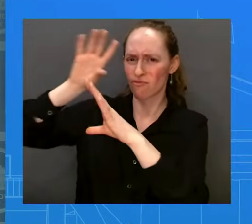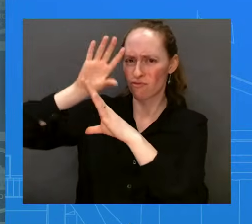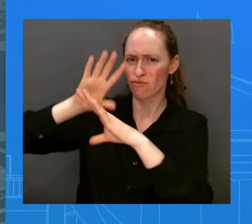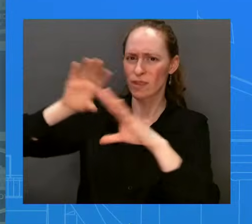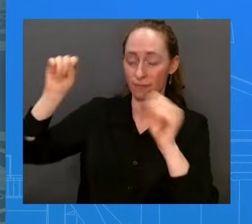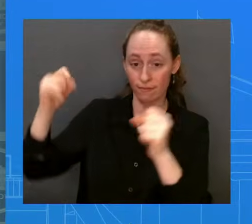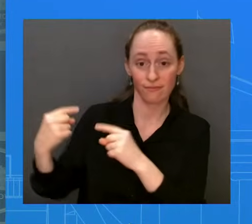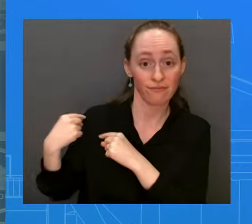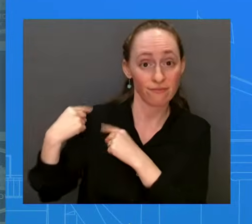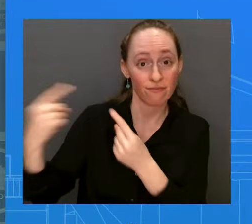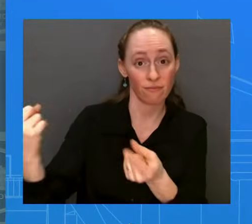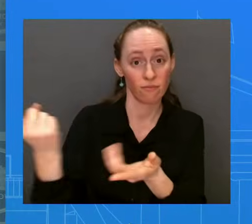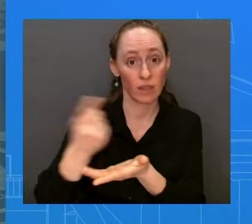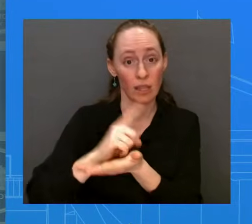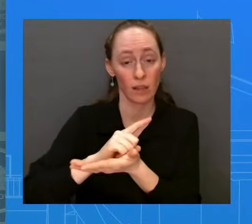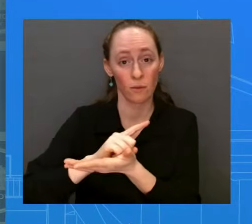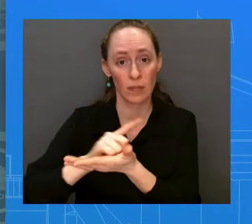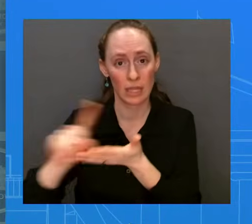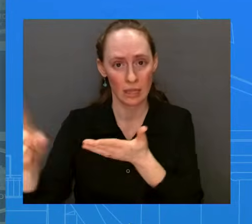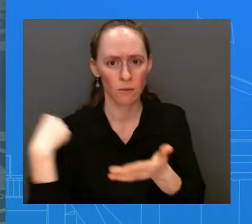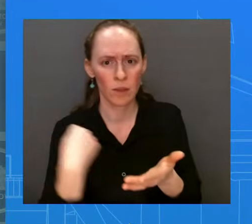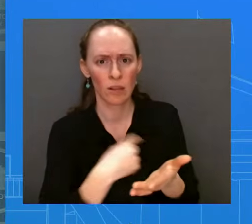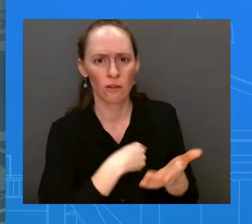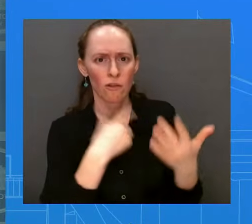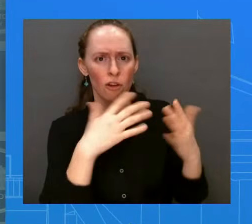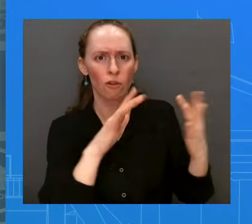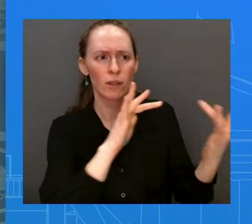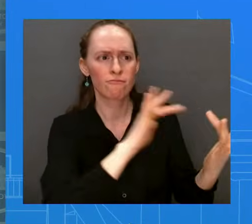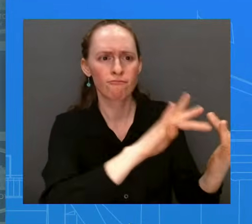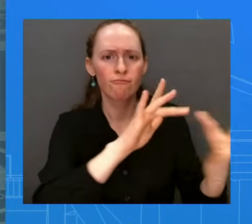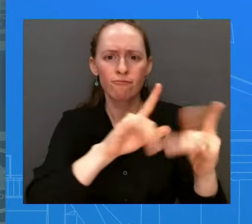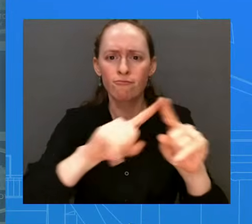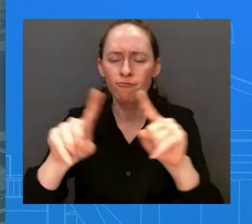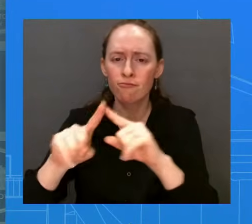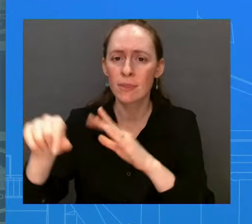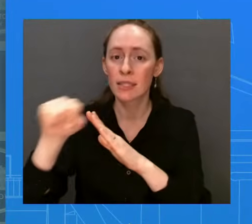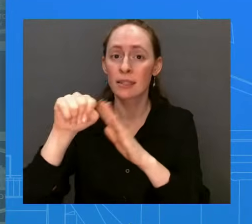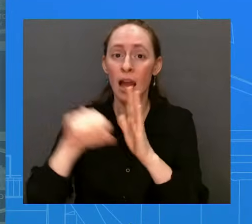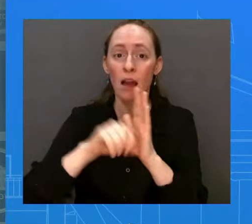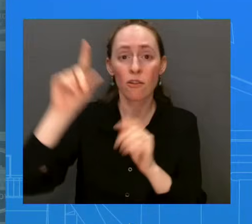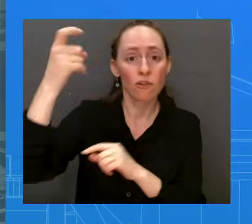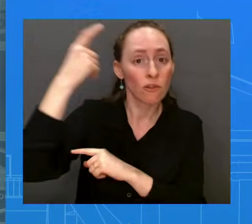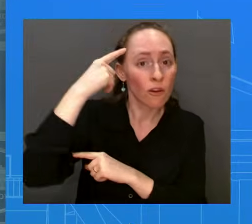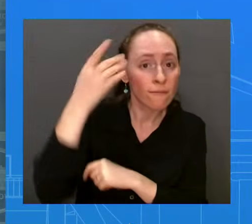and relevant state governors of the operations that we were conducting and of the recovery operations that are underway.